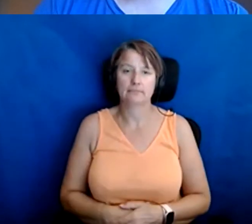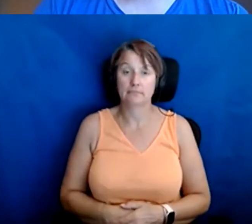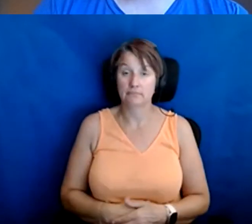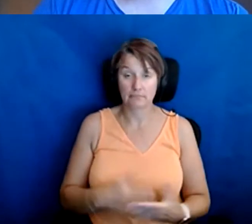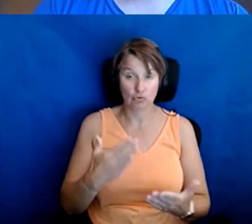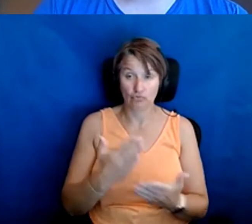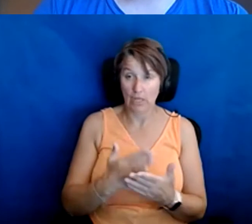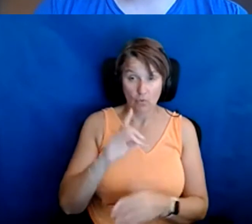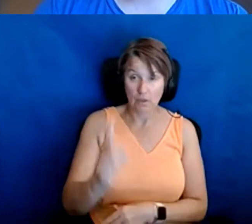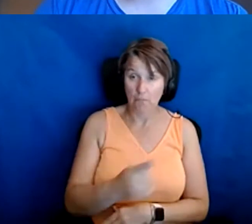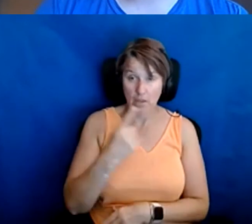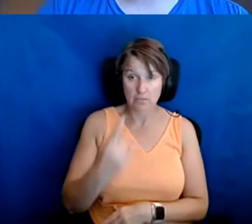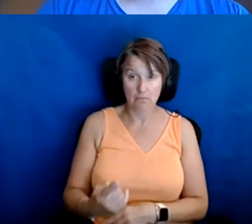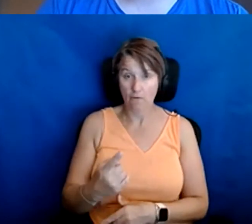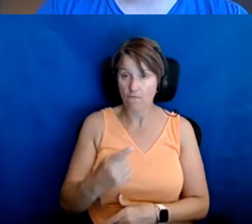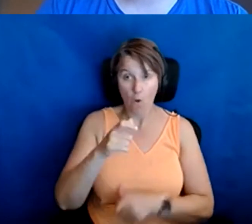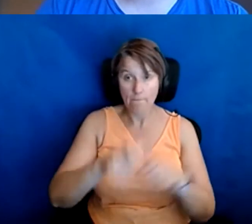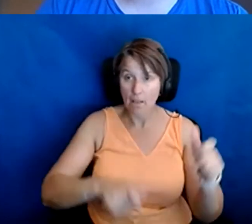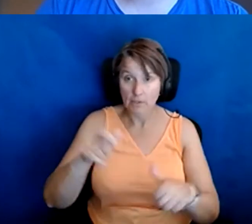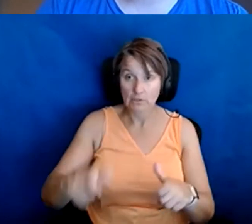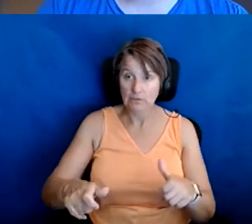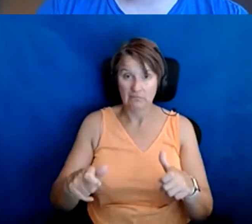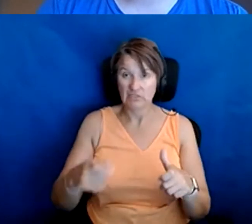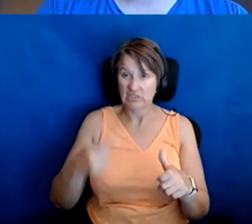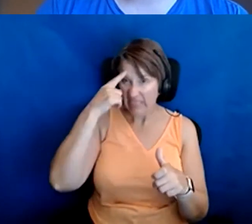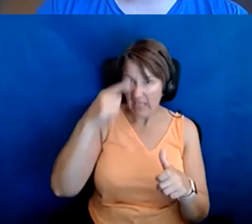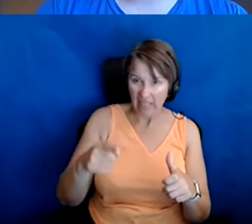for people to believe that life could exist on this rocky terrain.